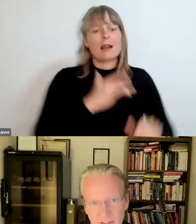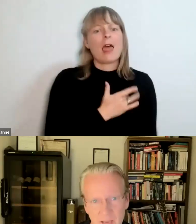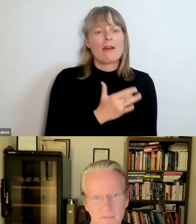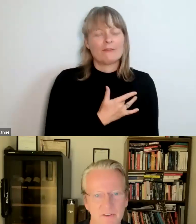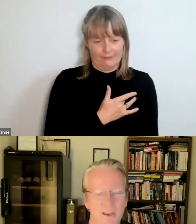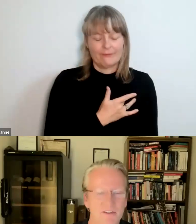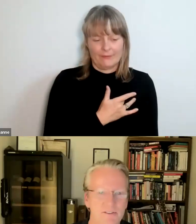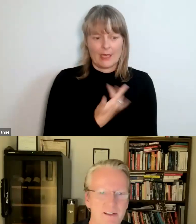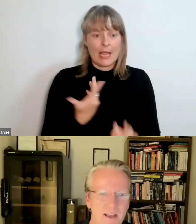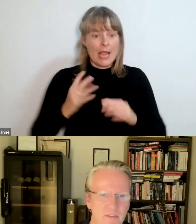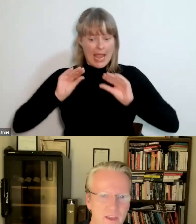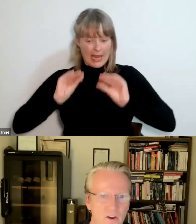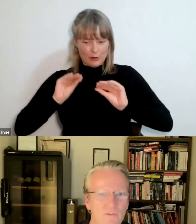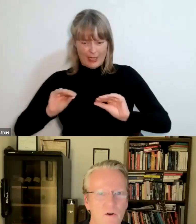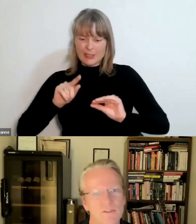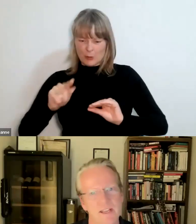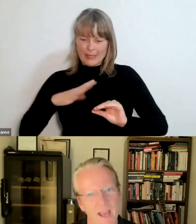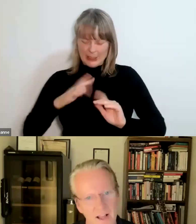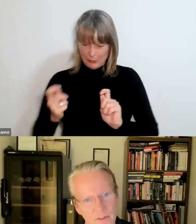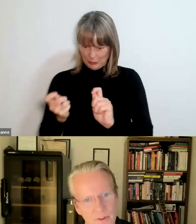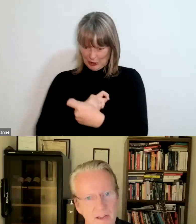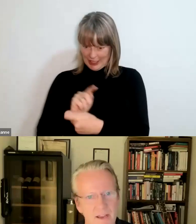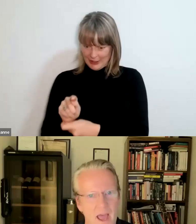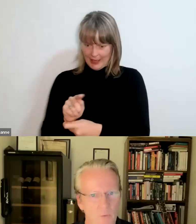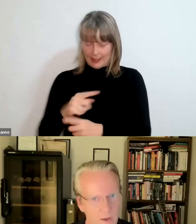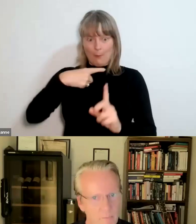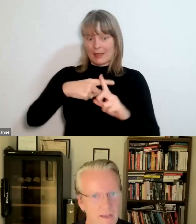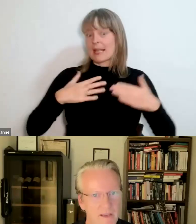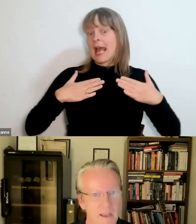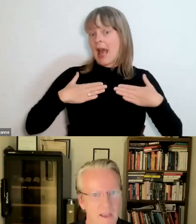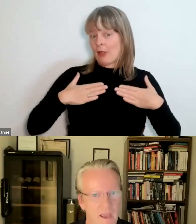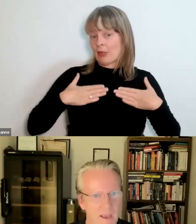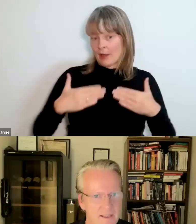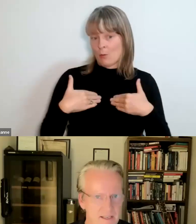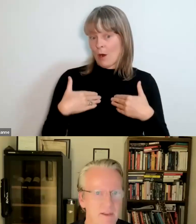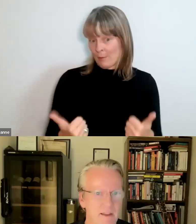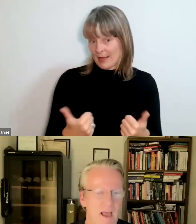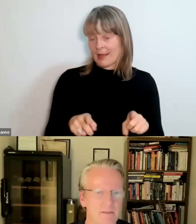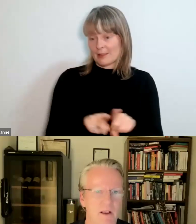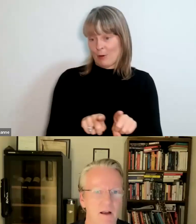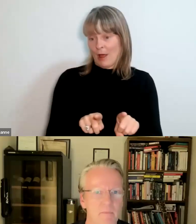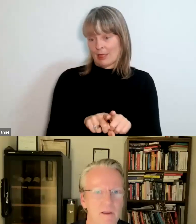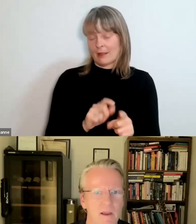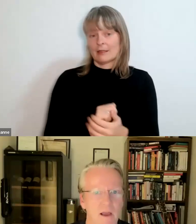to helping these young people to get there . Education is part of that, but we need a different